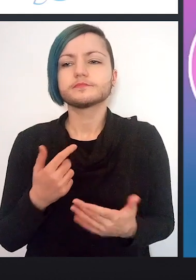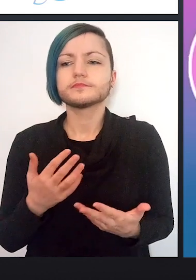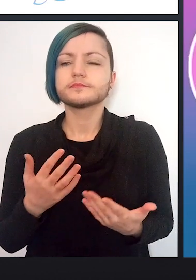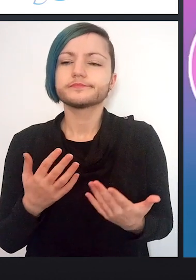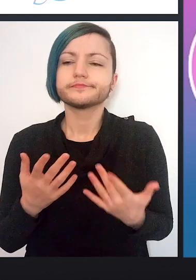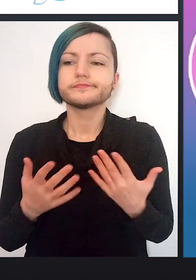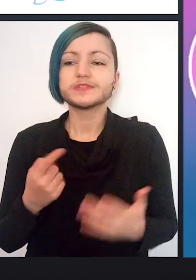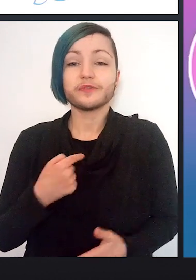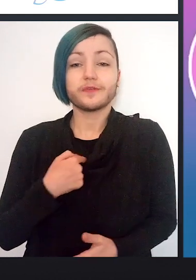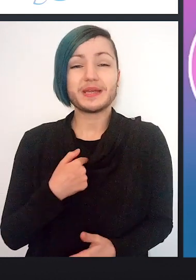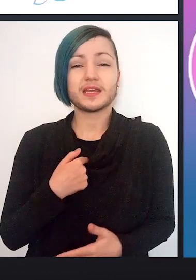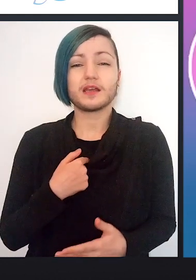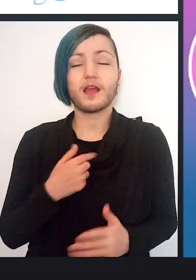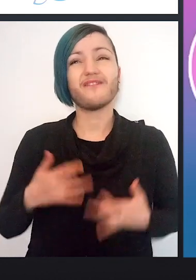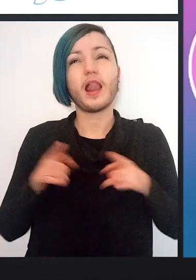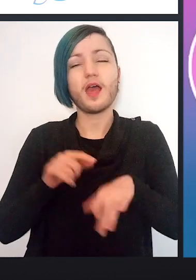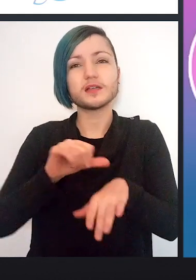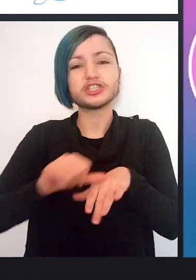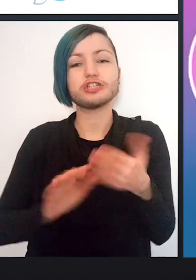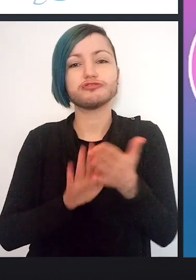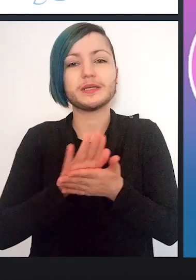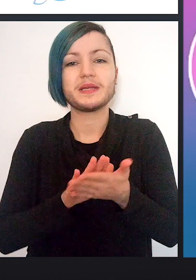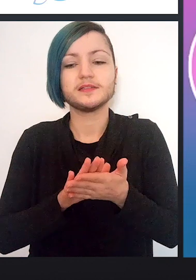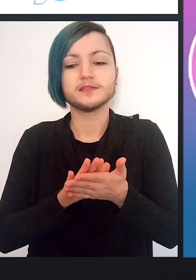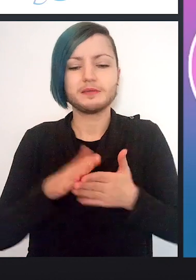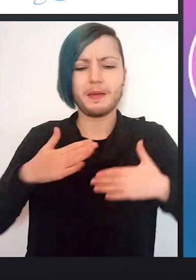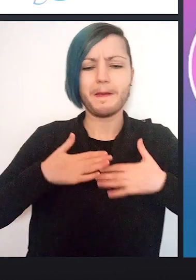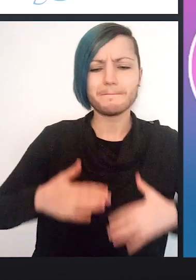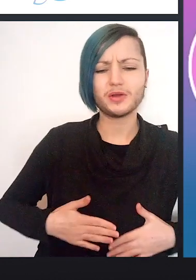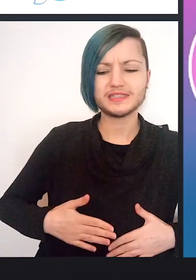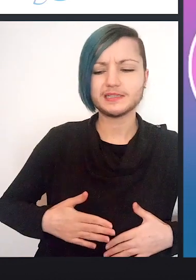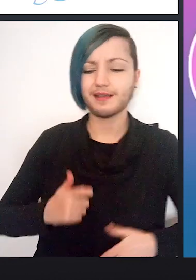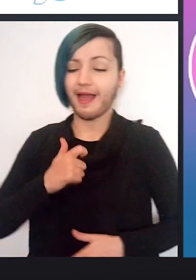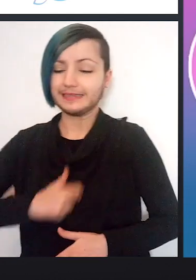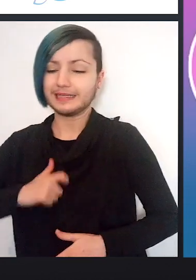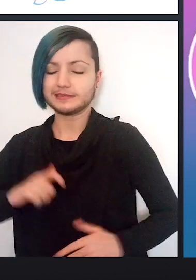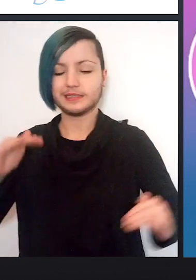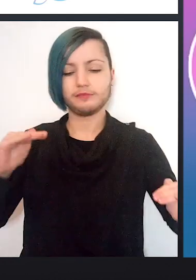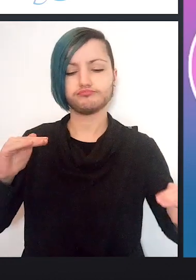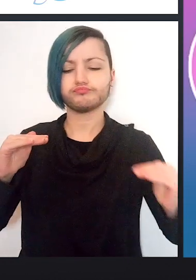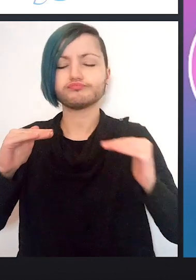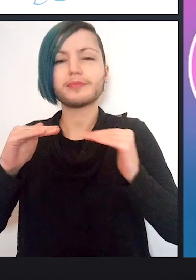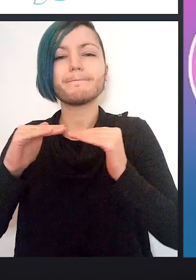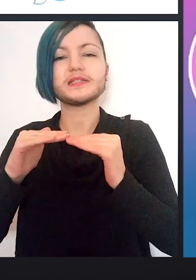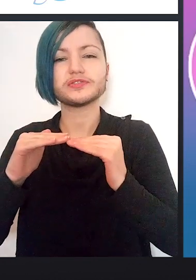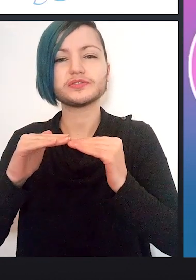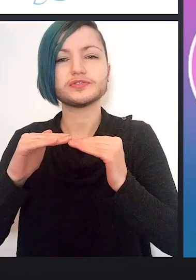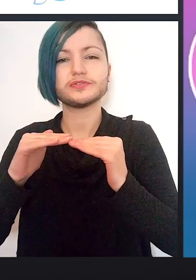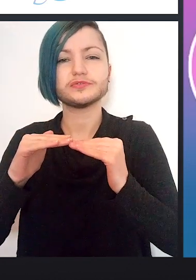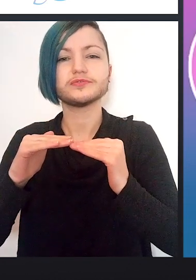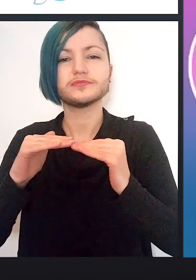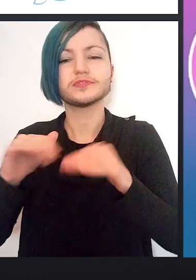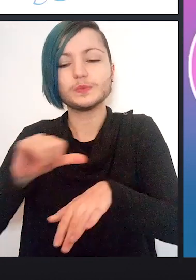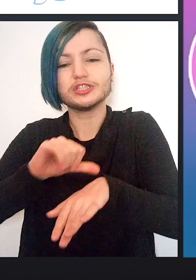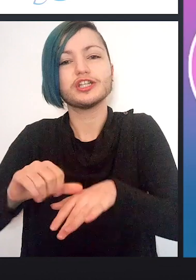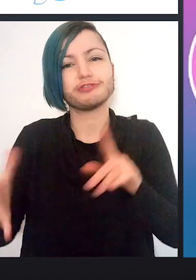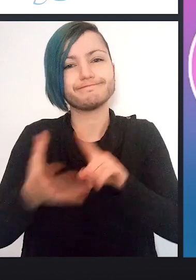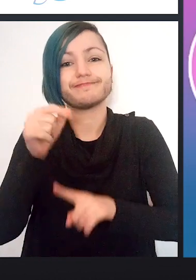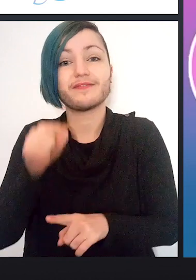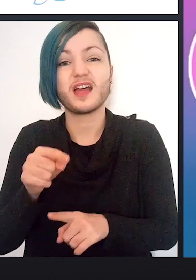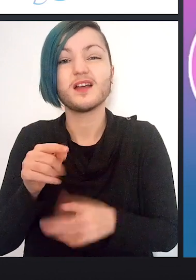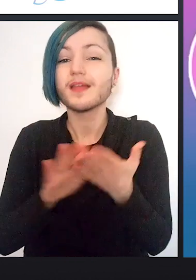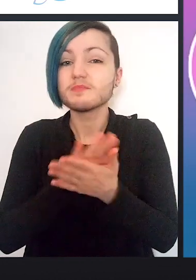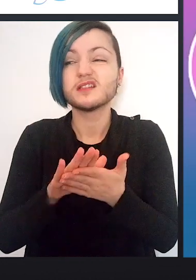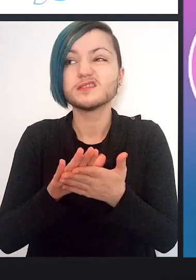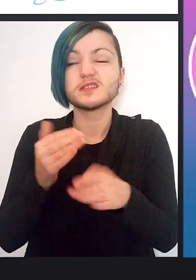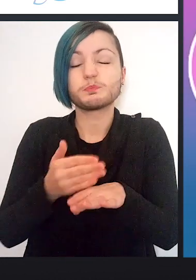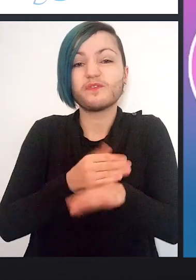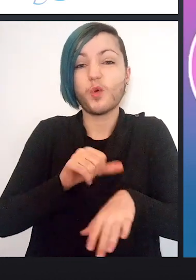surgery was to bring my body in congruence with my identity, I hadn't got terribly excited about it.